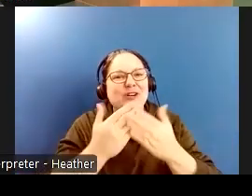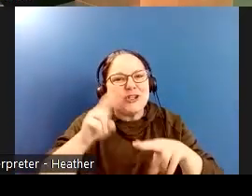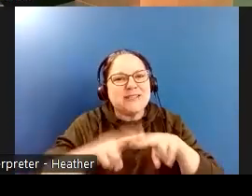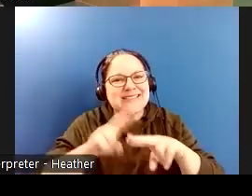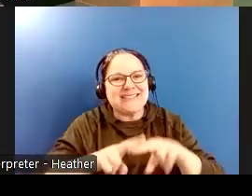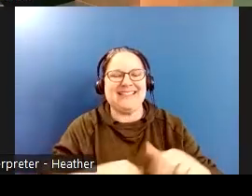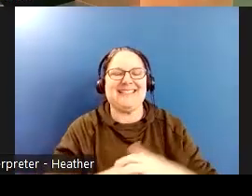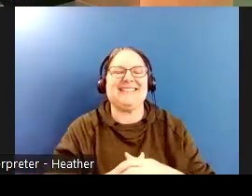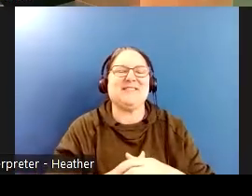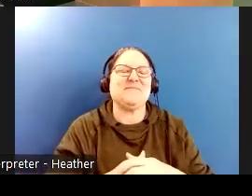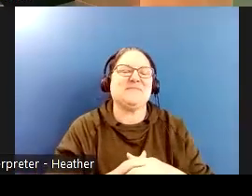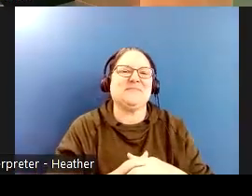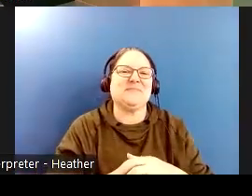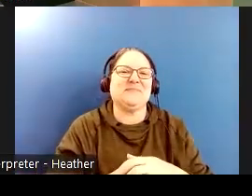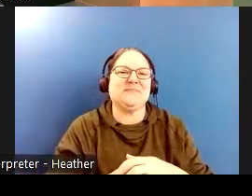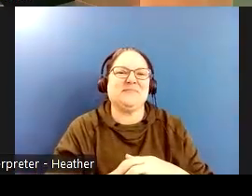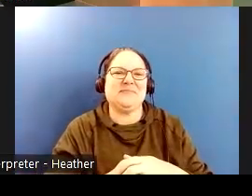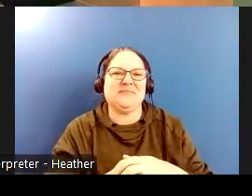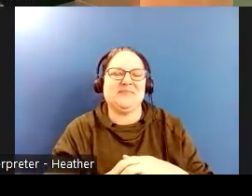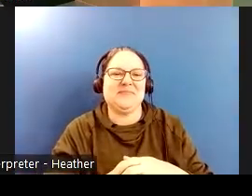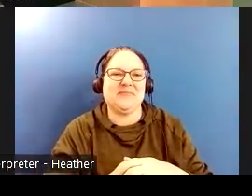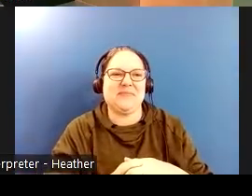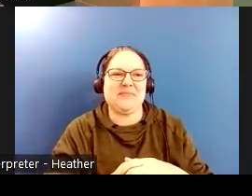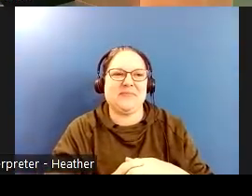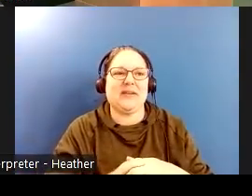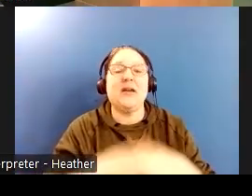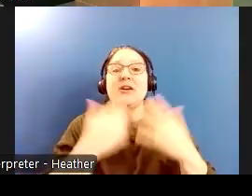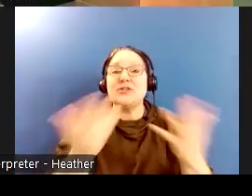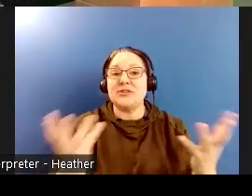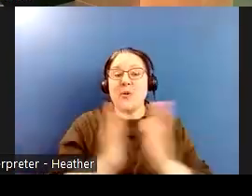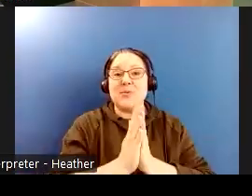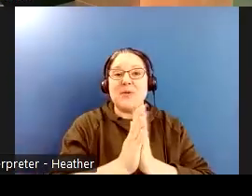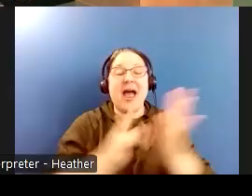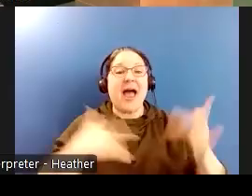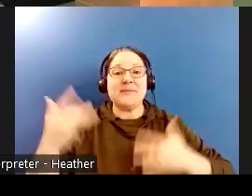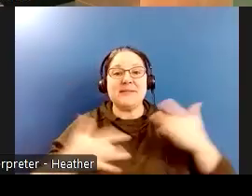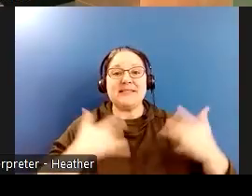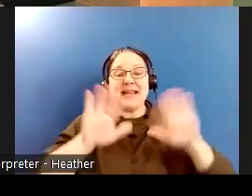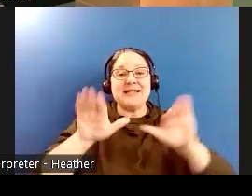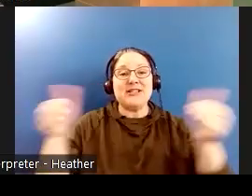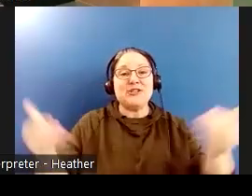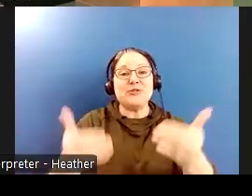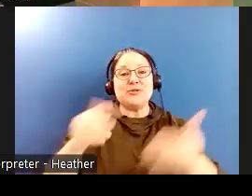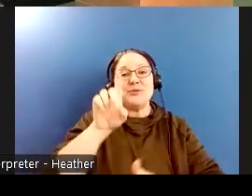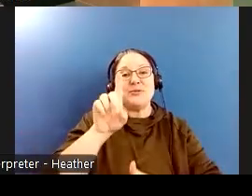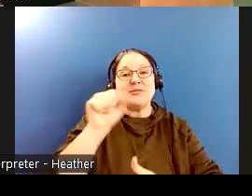of that. Um so yeah, I'm excited to introduce Daniel McFarland who's been with us for a few